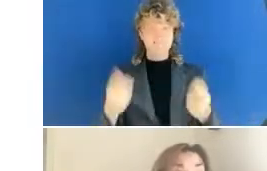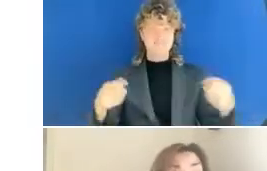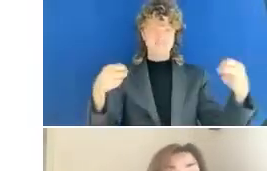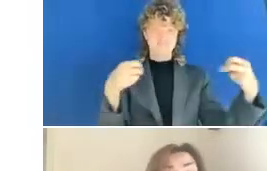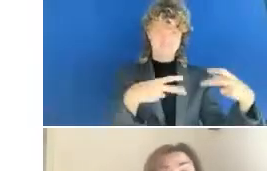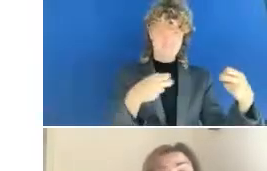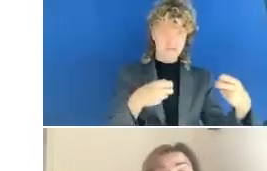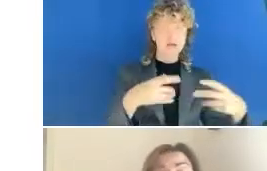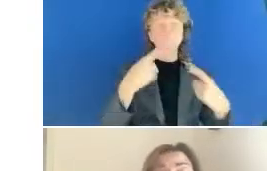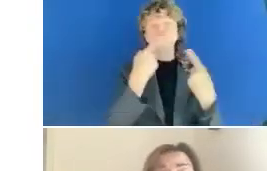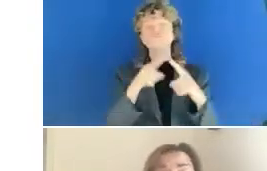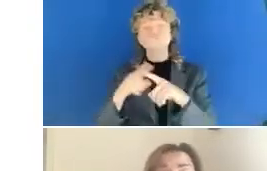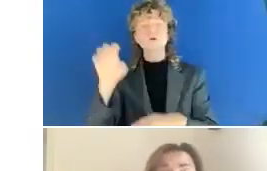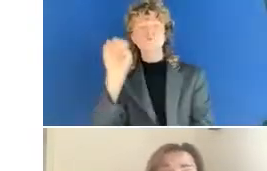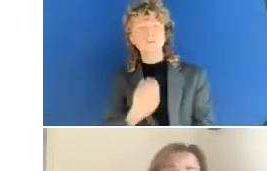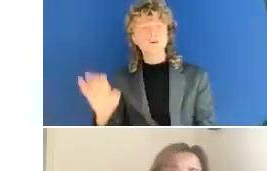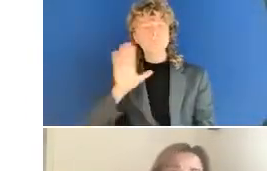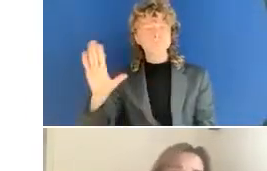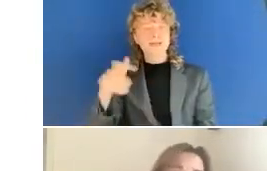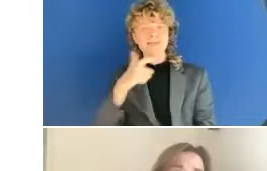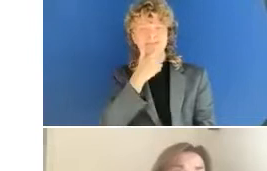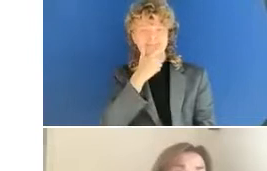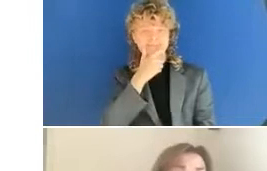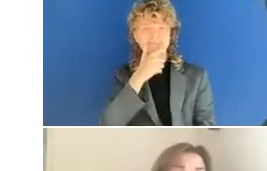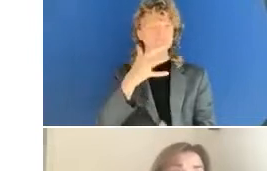I'm extra proud that we also have Teiresias Masaryk University